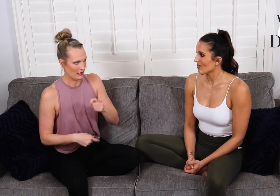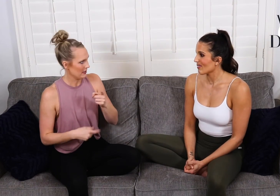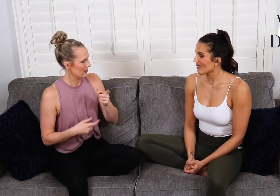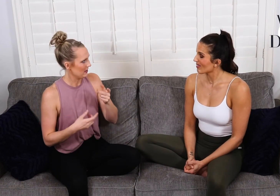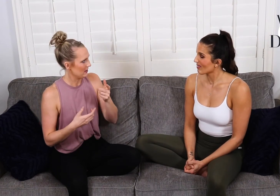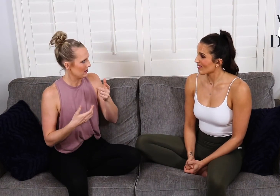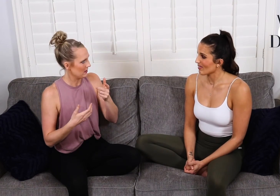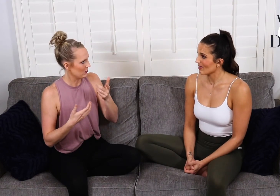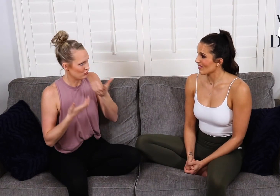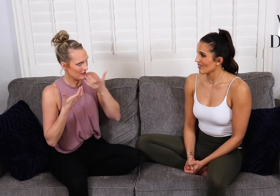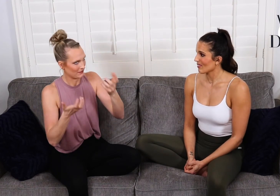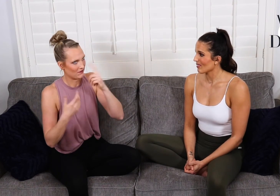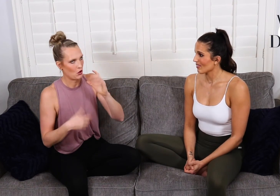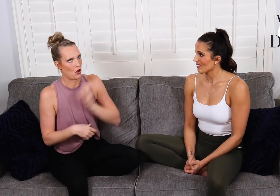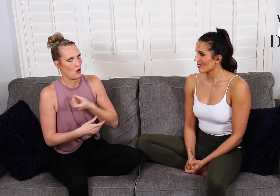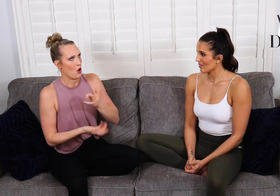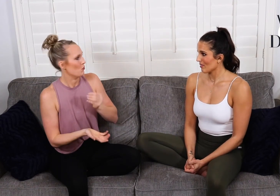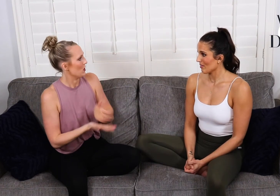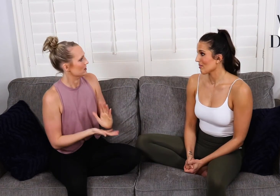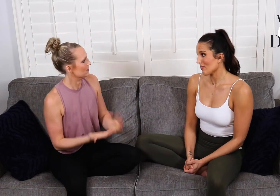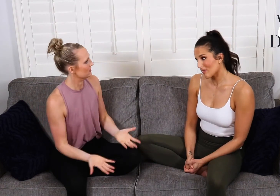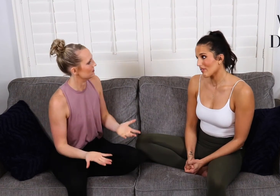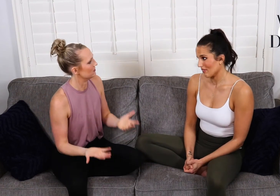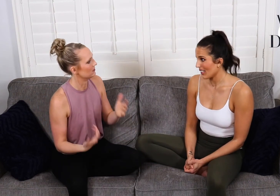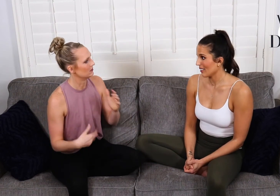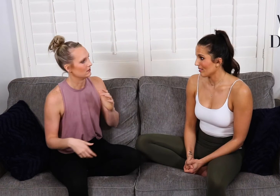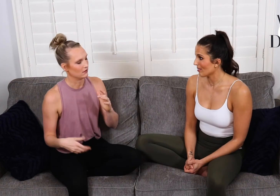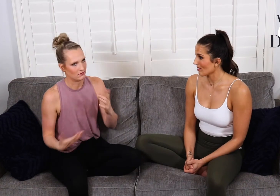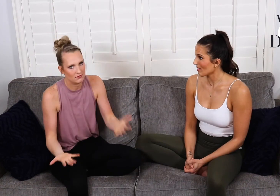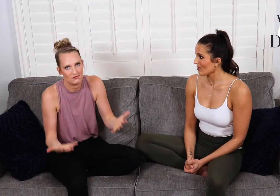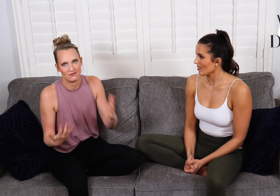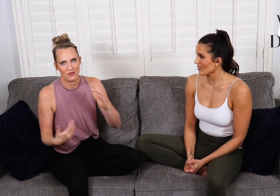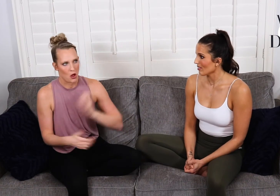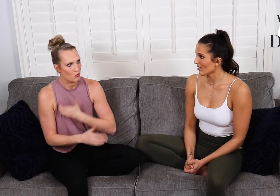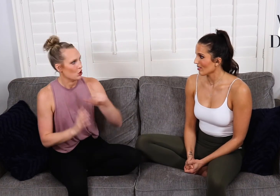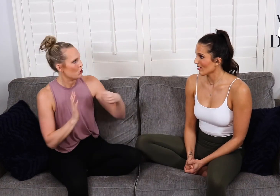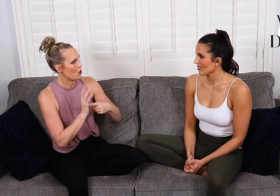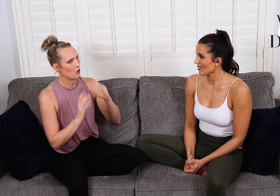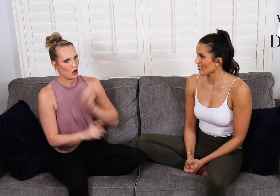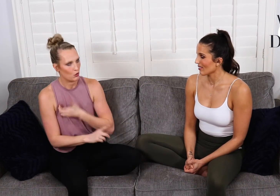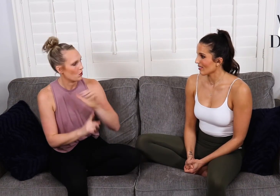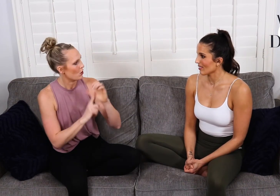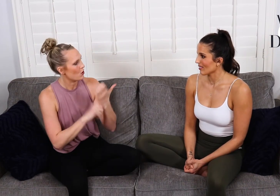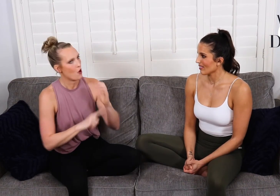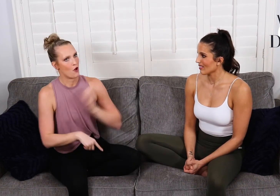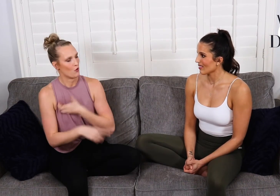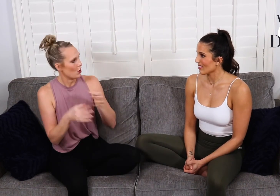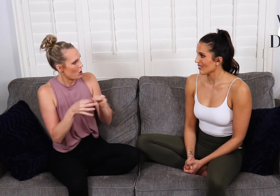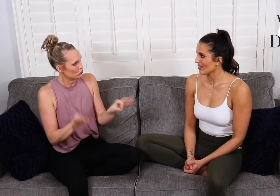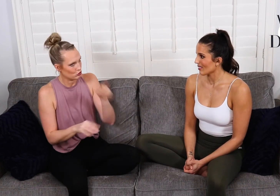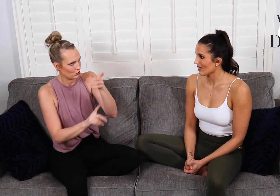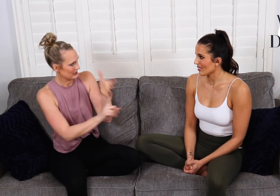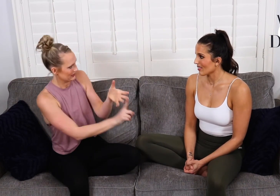that we're just really screaming for our own rights where our roles are culture or language